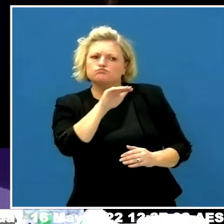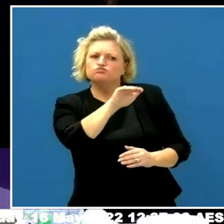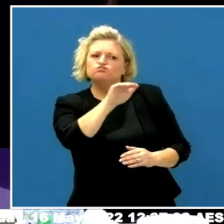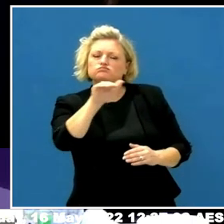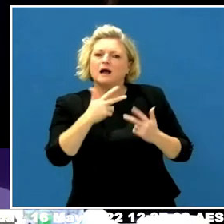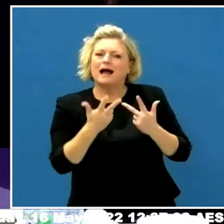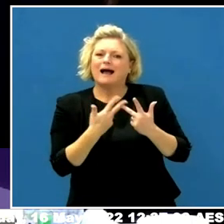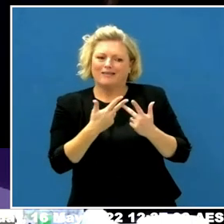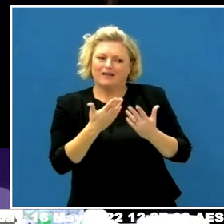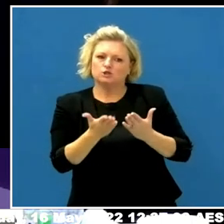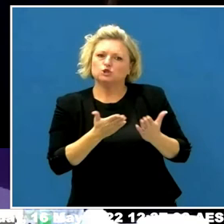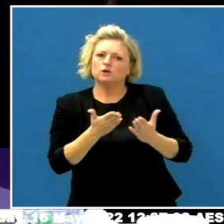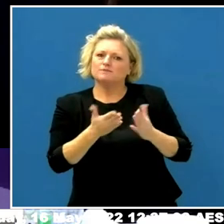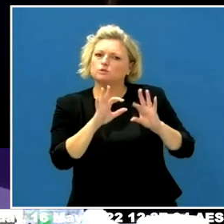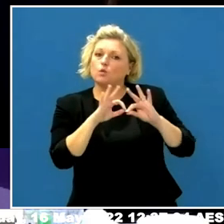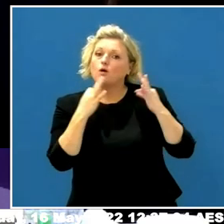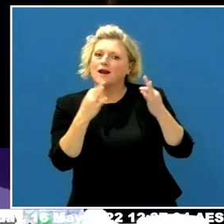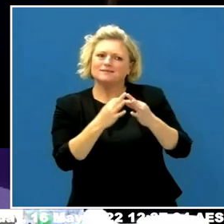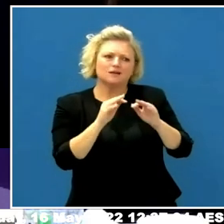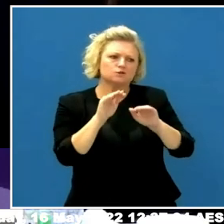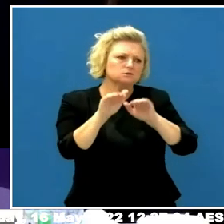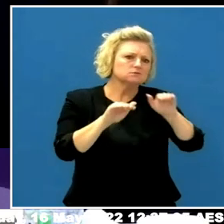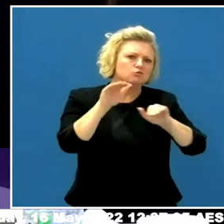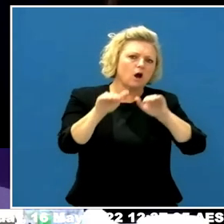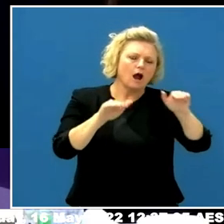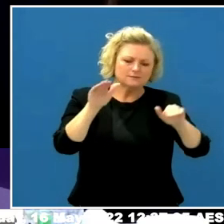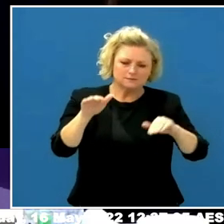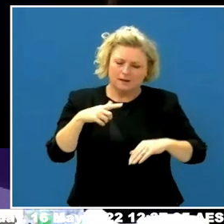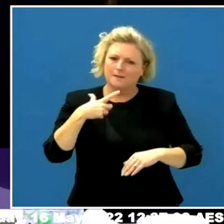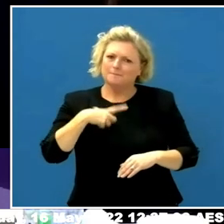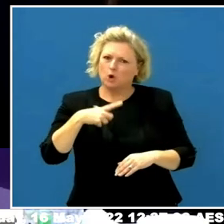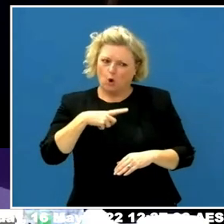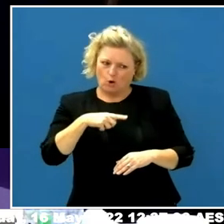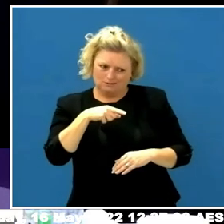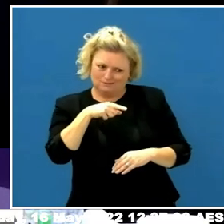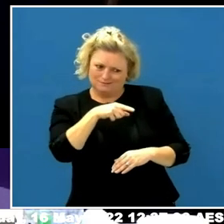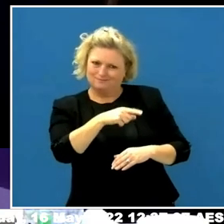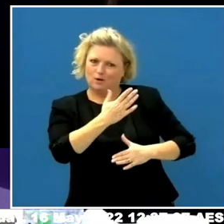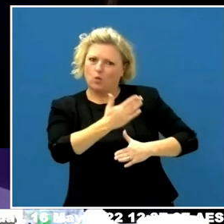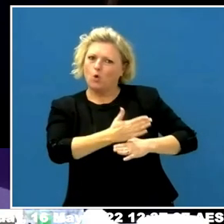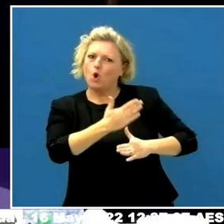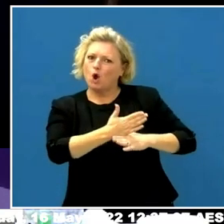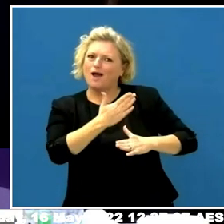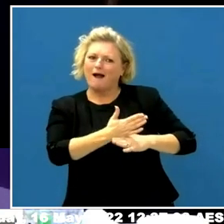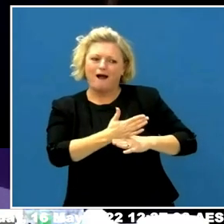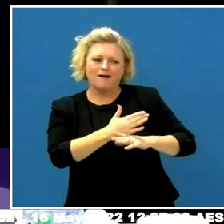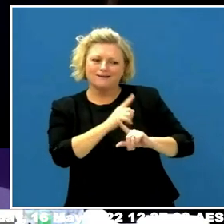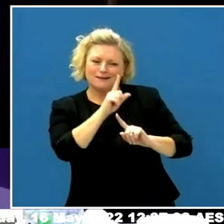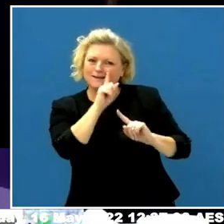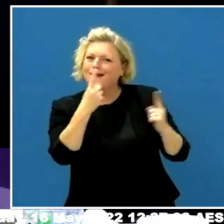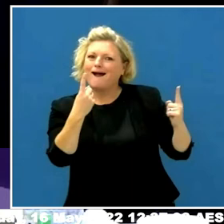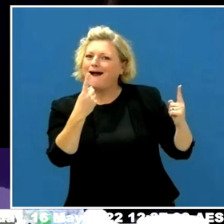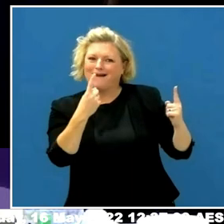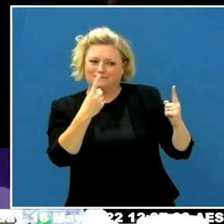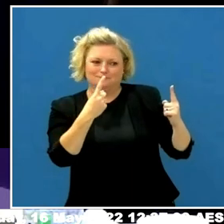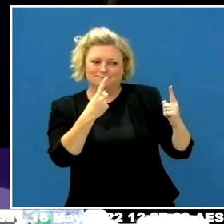can, if his carer now - because, you know, you can't be there all the time. You need a break; you've got your own commitments.